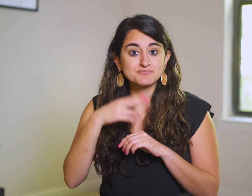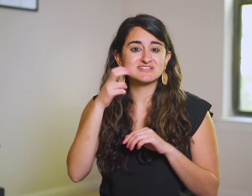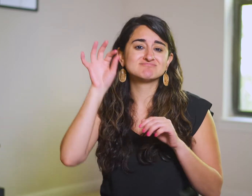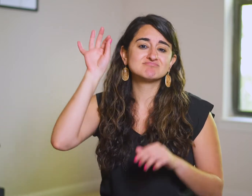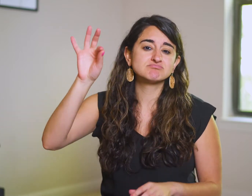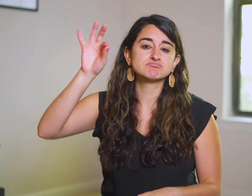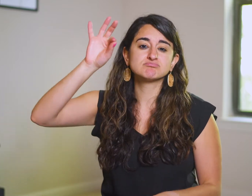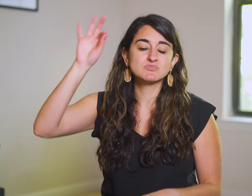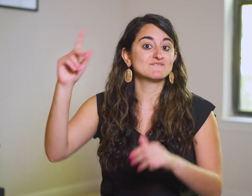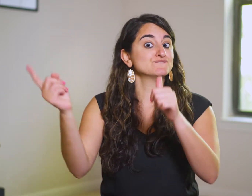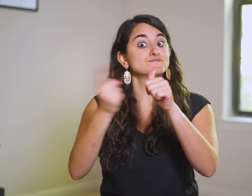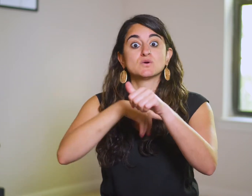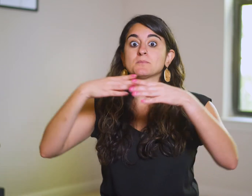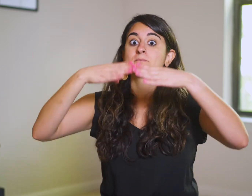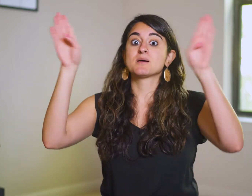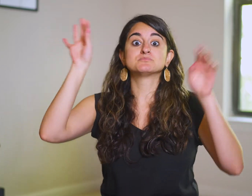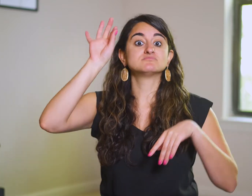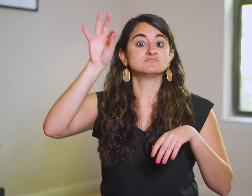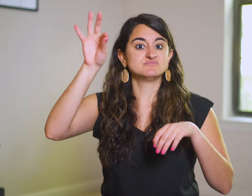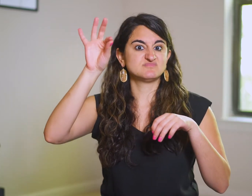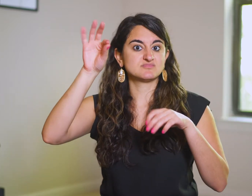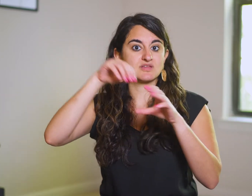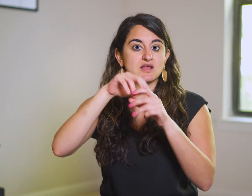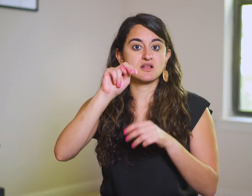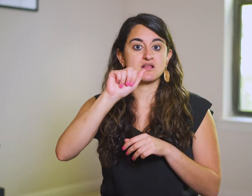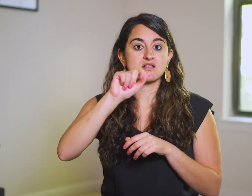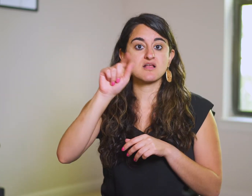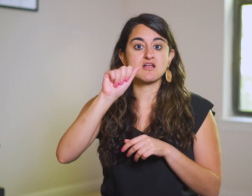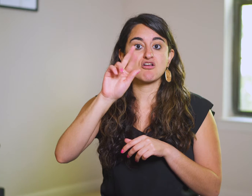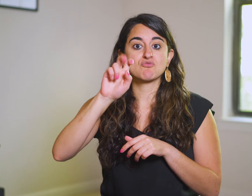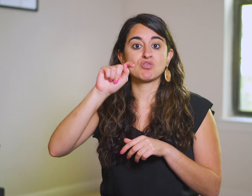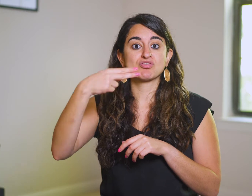He preaches His first public sermon in Nazareth,